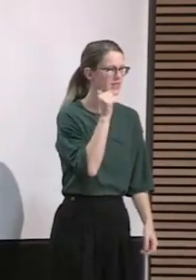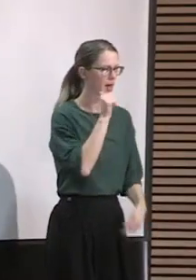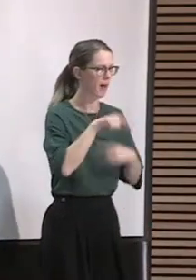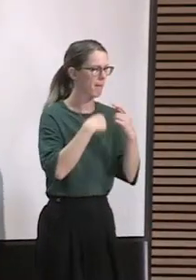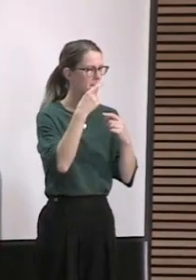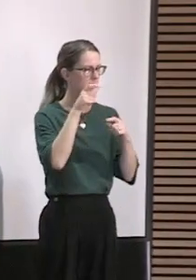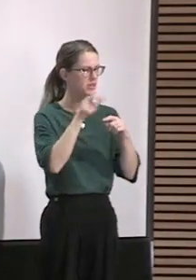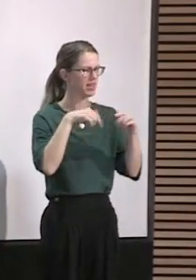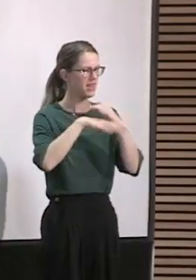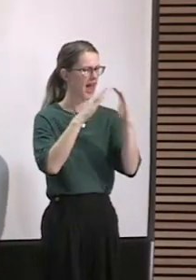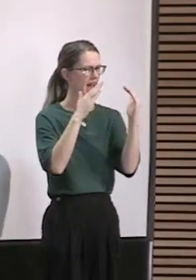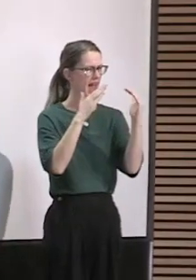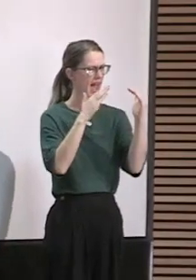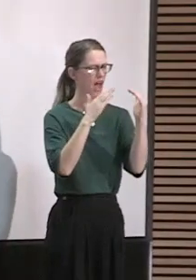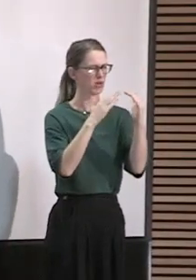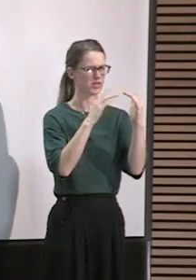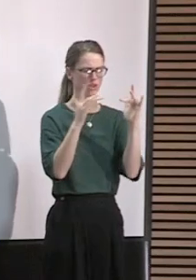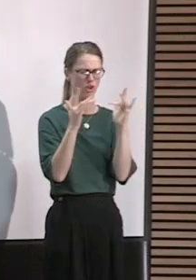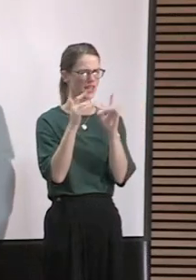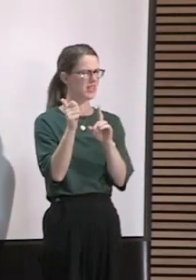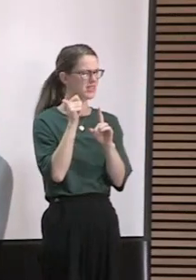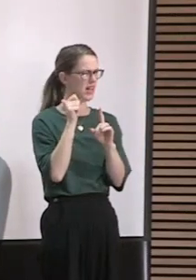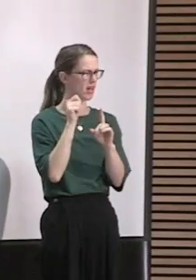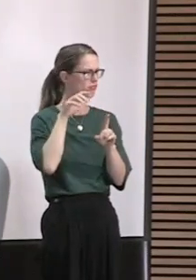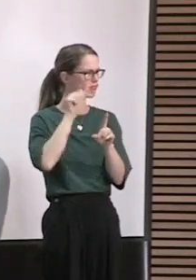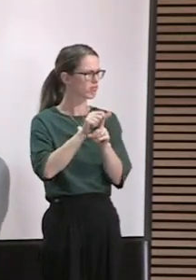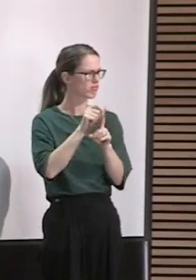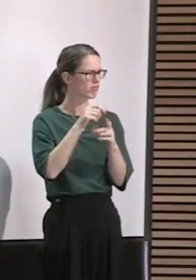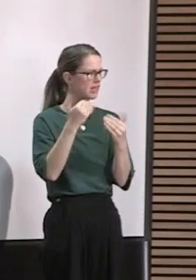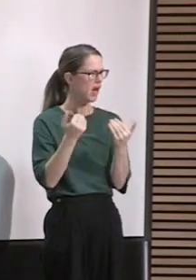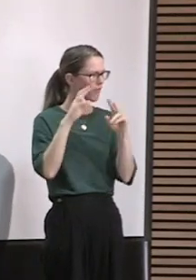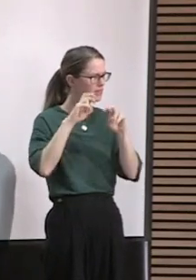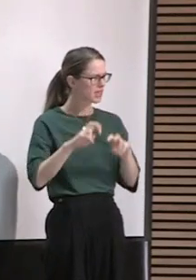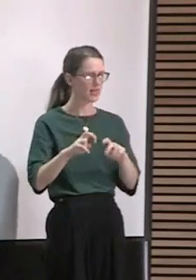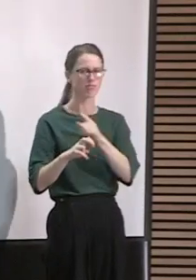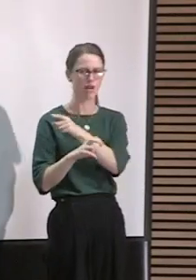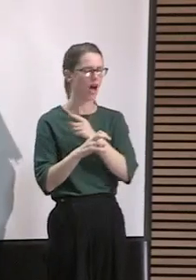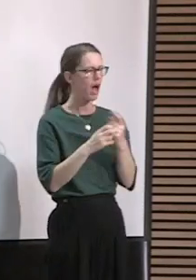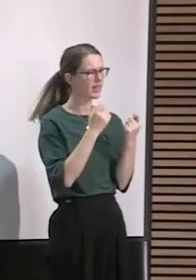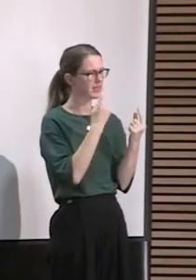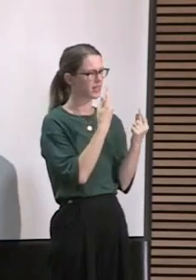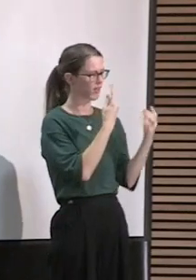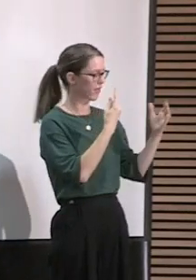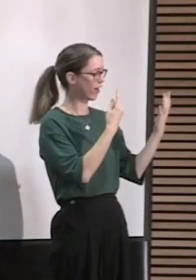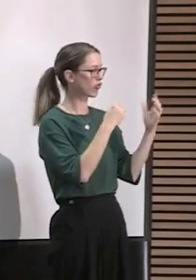yesterday, you said they were a household contact, but now they're under investigation. You clarify what you mean by that?